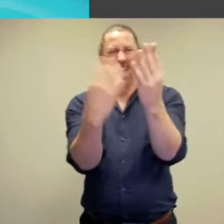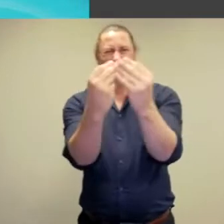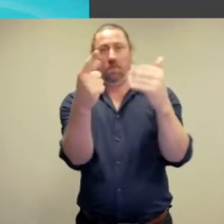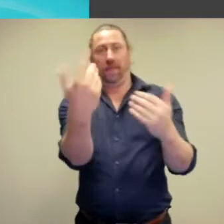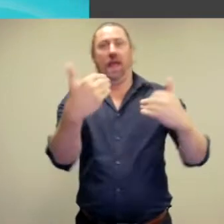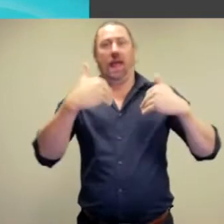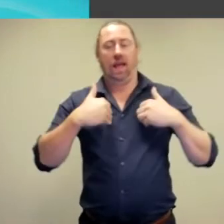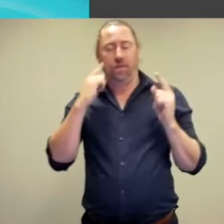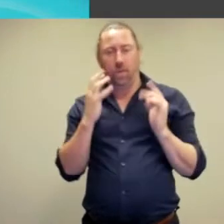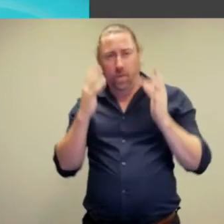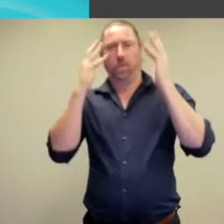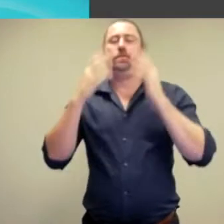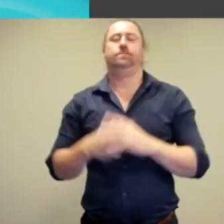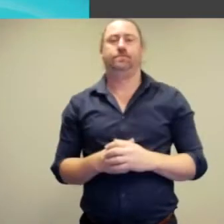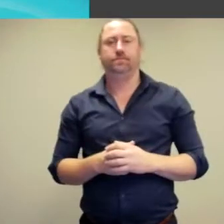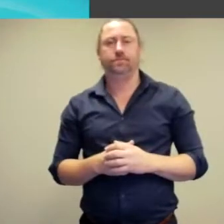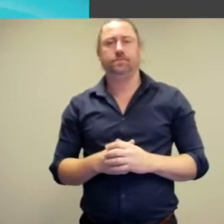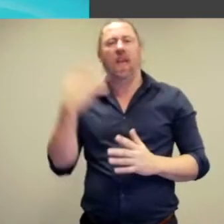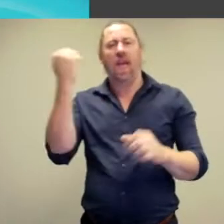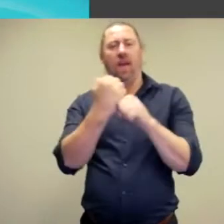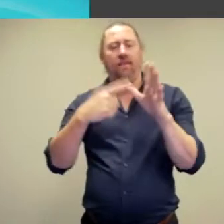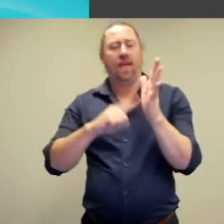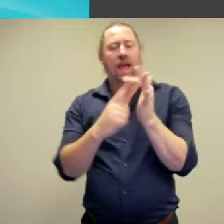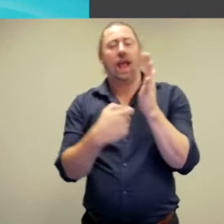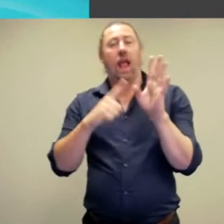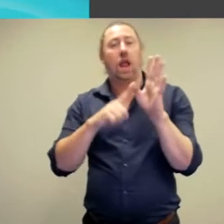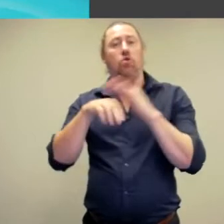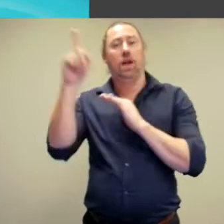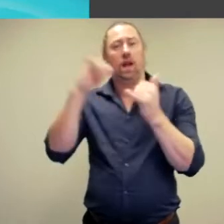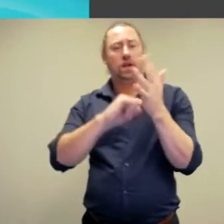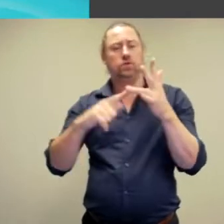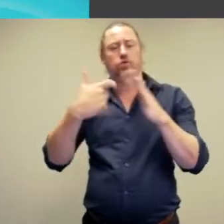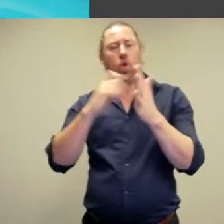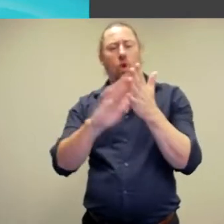to particular